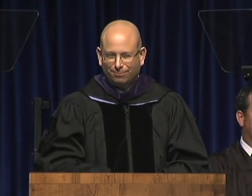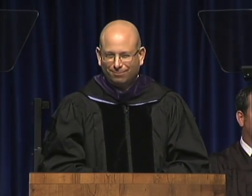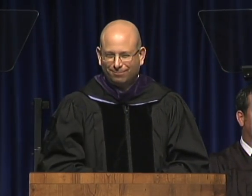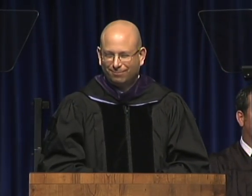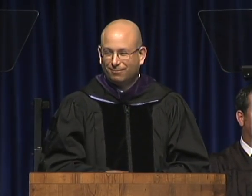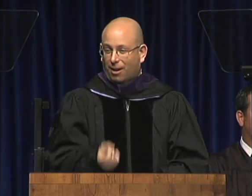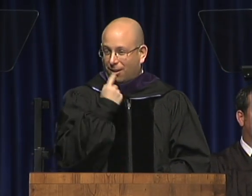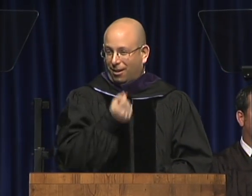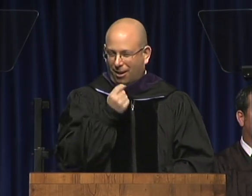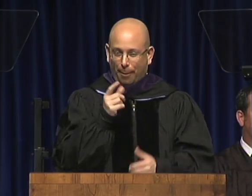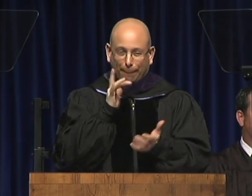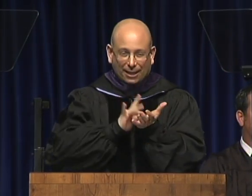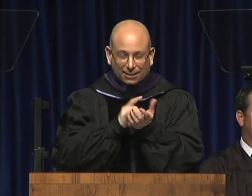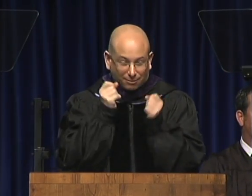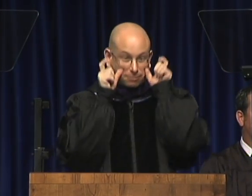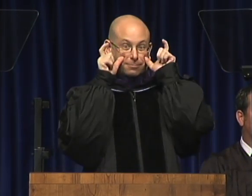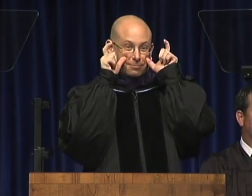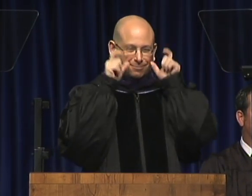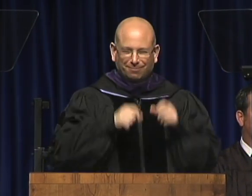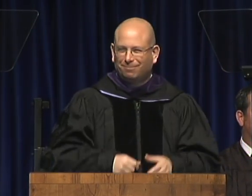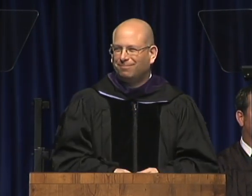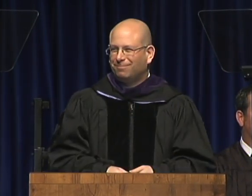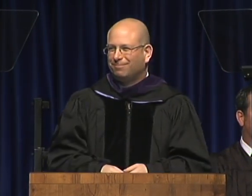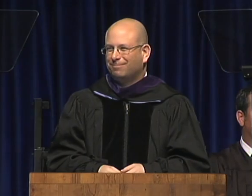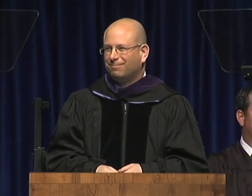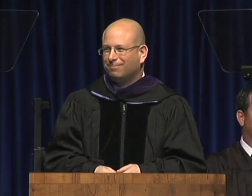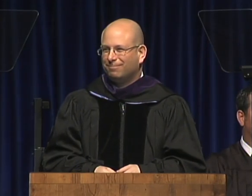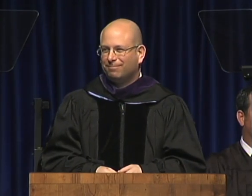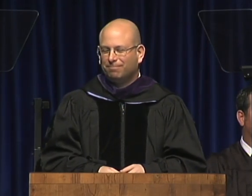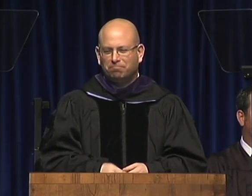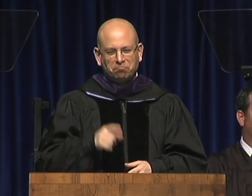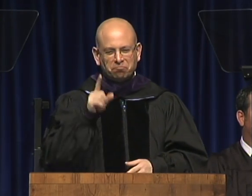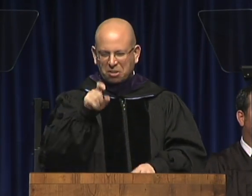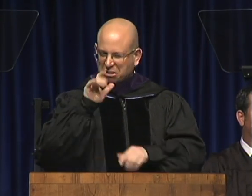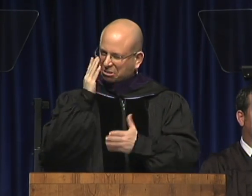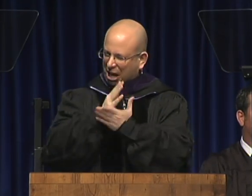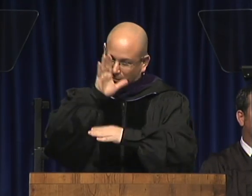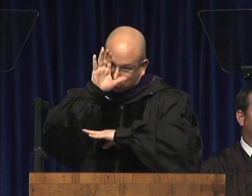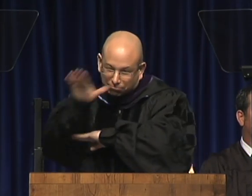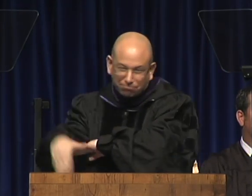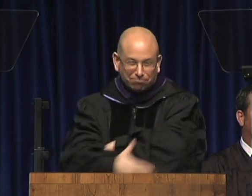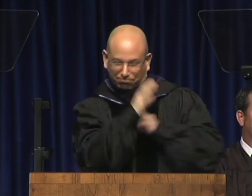downing Red Bulls, and popping stay-awake pills.